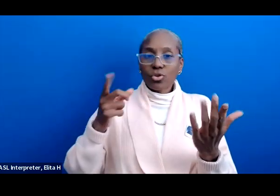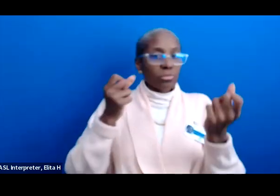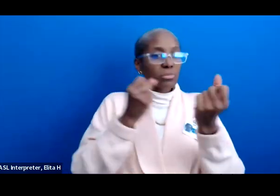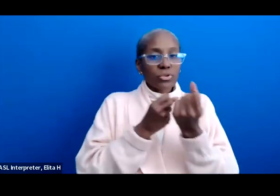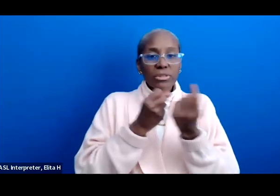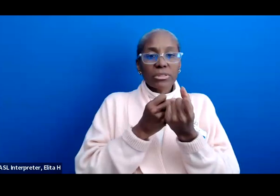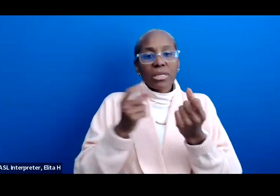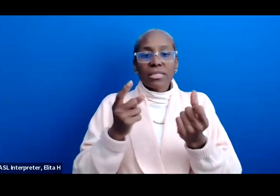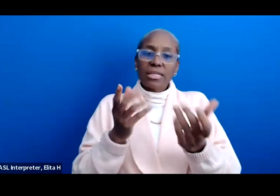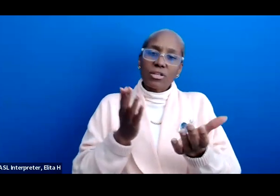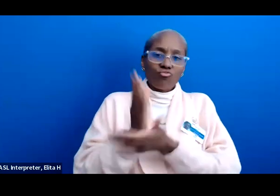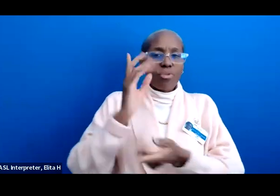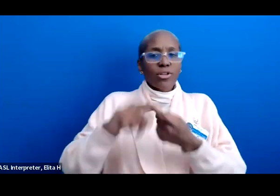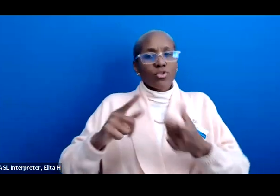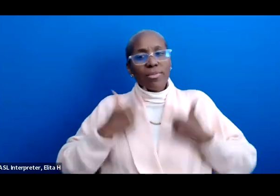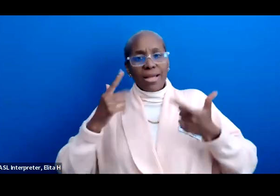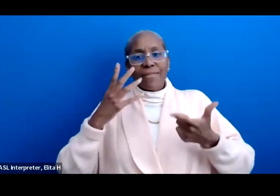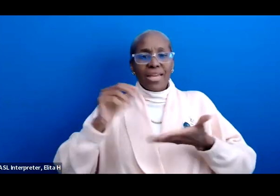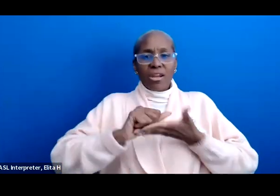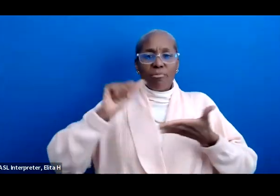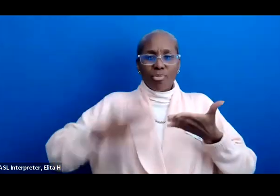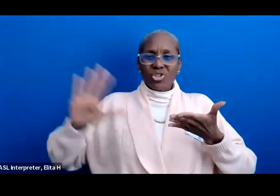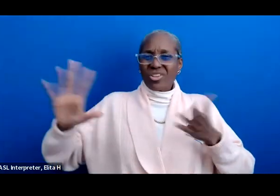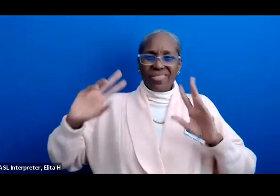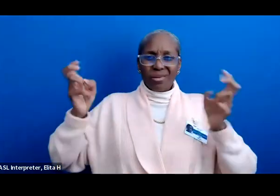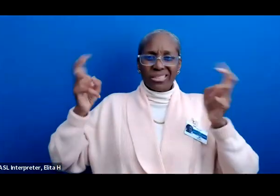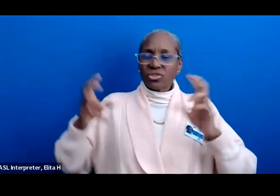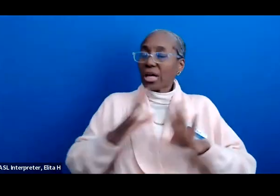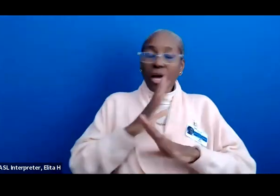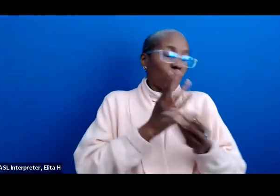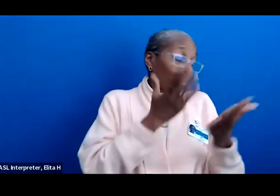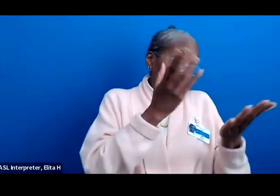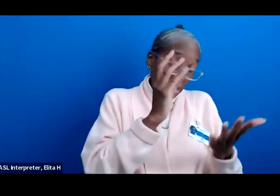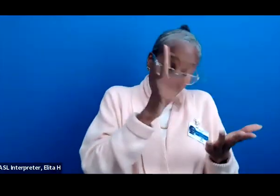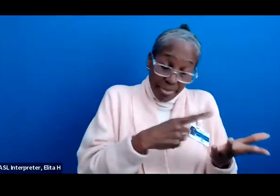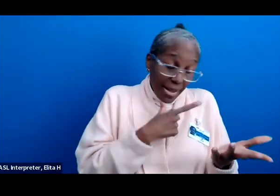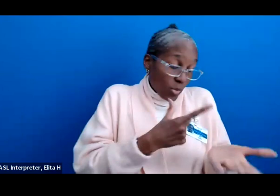all about right to life and abortion. I don't want to bring that up because I don't want to bring that politically